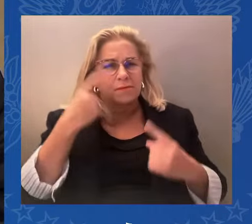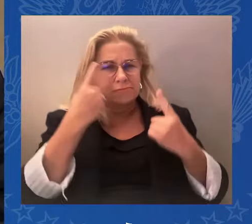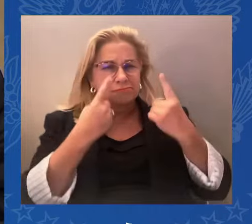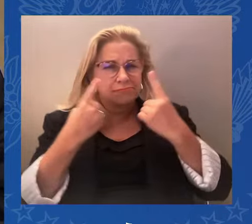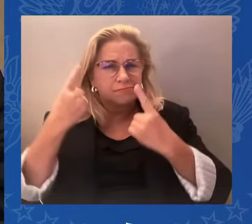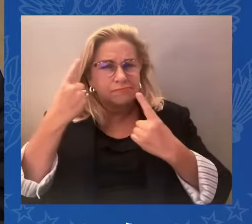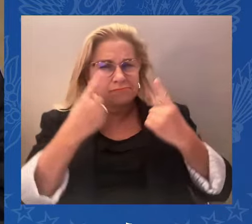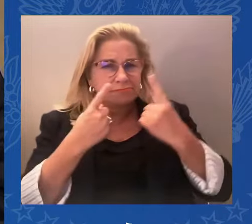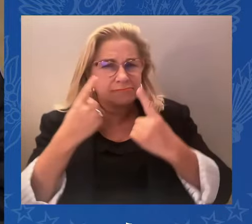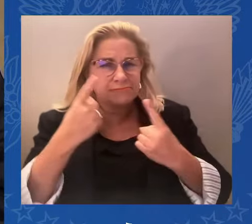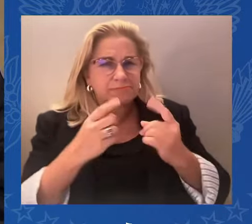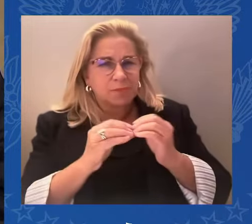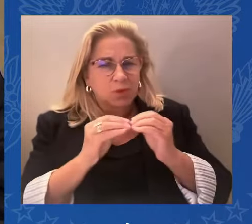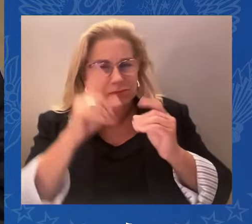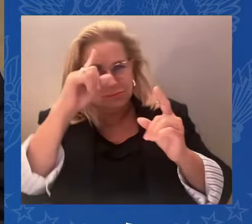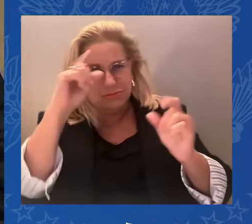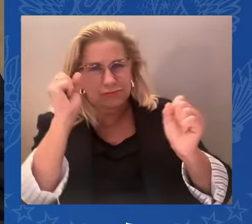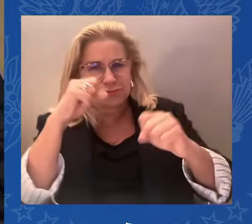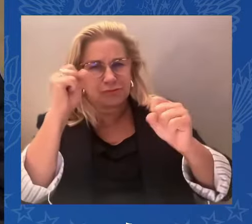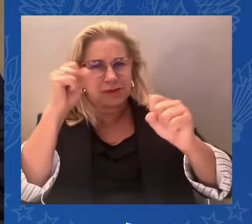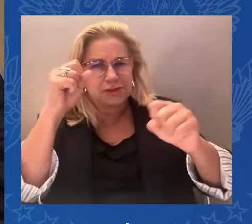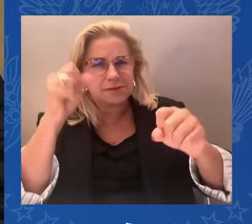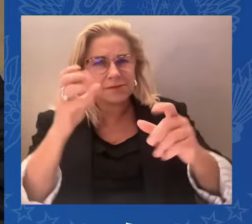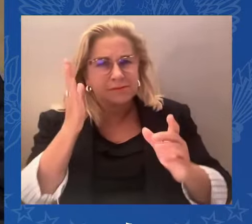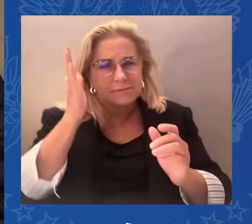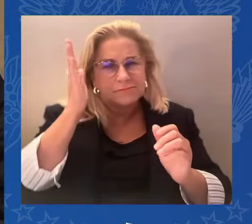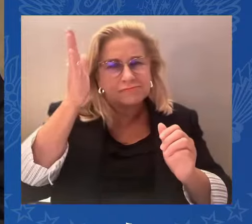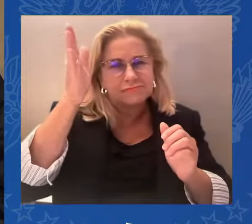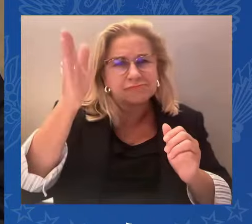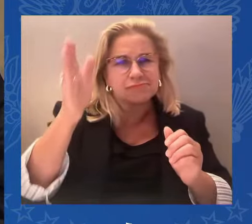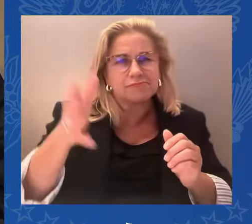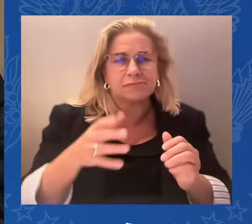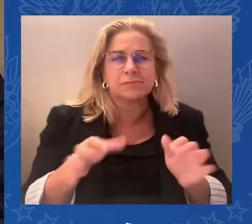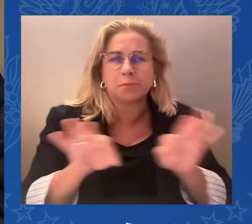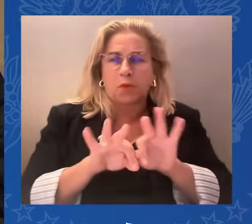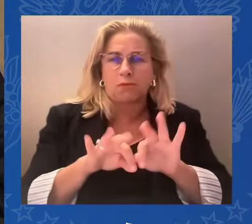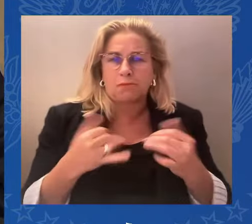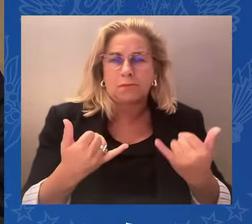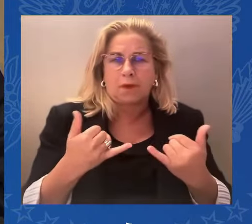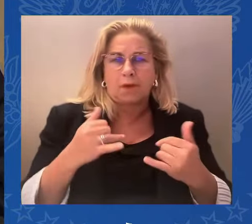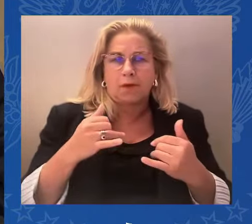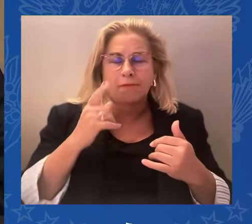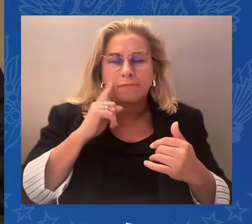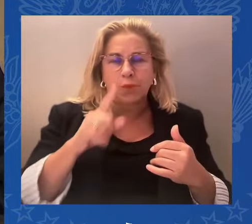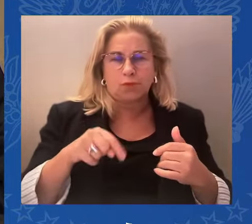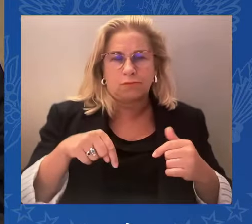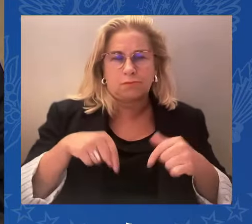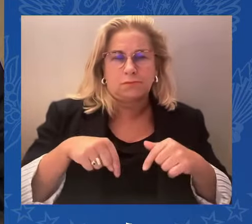And today, we're announcing a series of initiatives to deliver real, positive impact for the Indo-Pacific